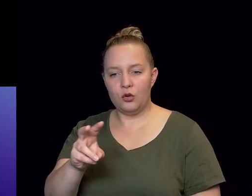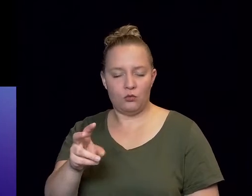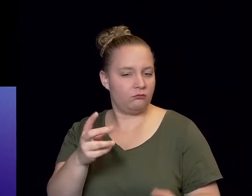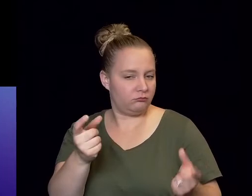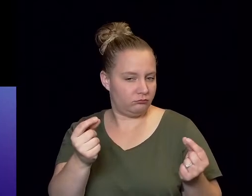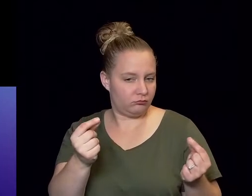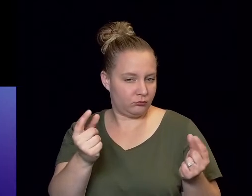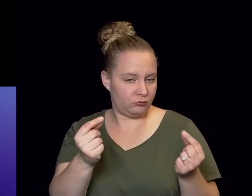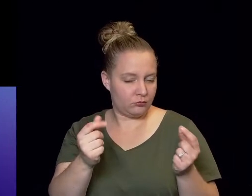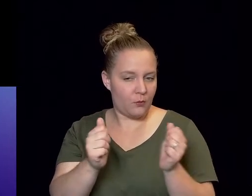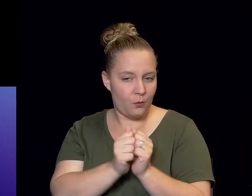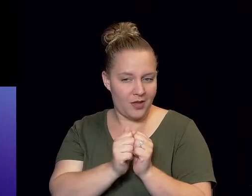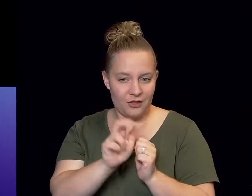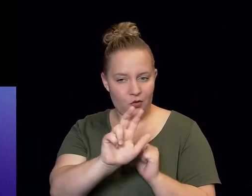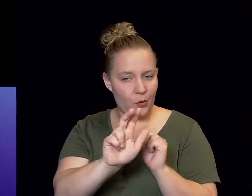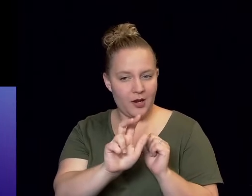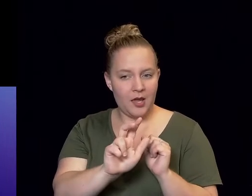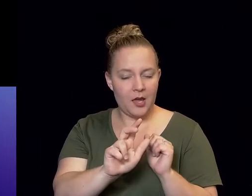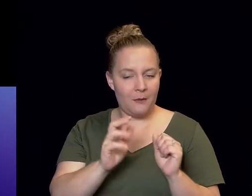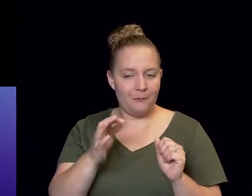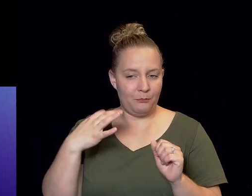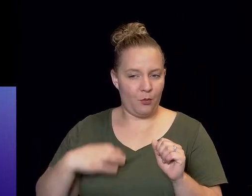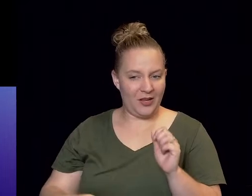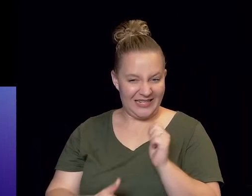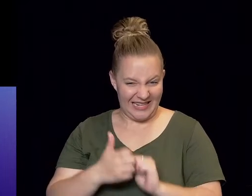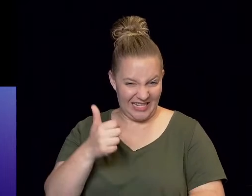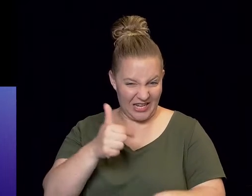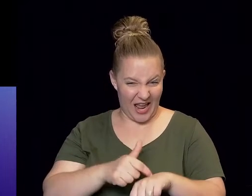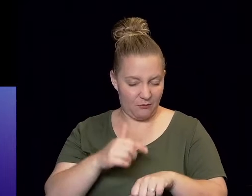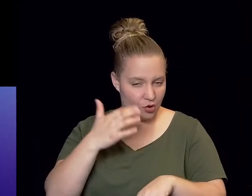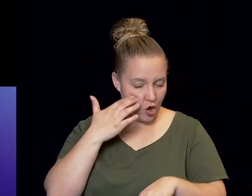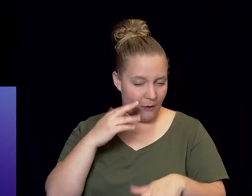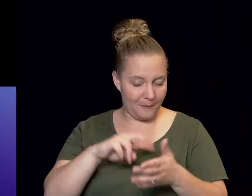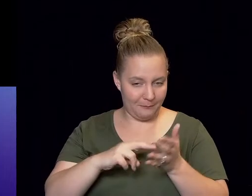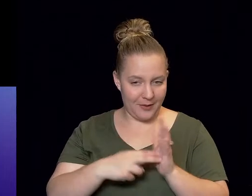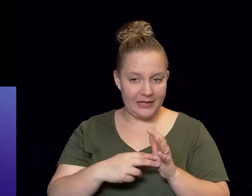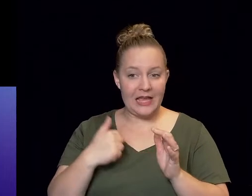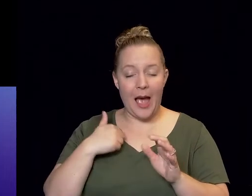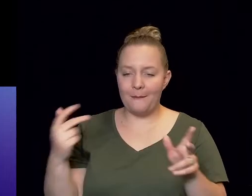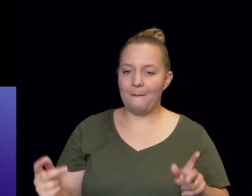3 points each time? Well hopefully, you know that that means that I'm multiplying. So, if I kick